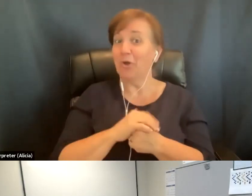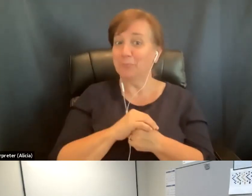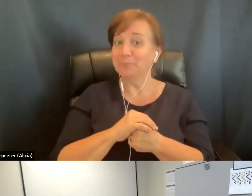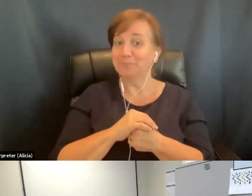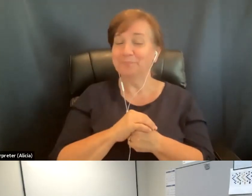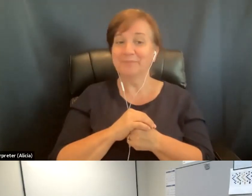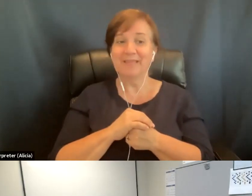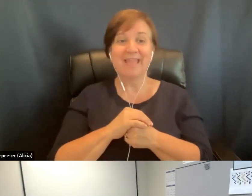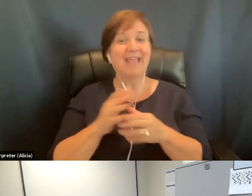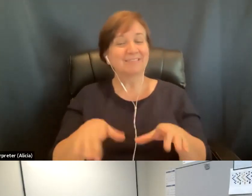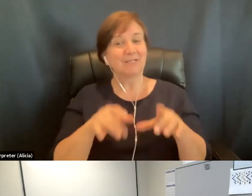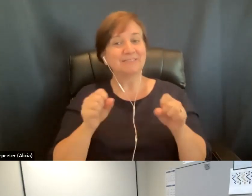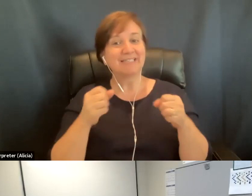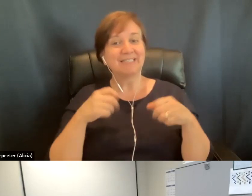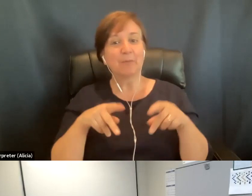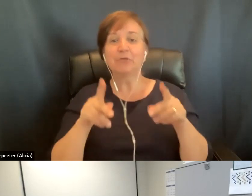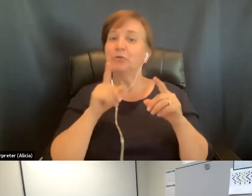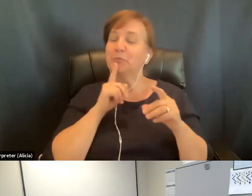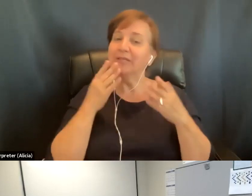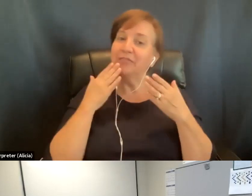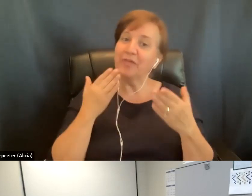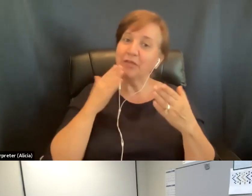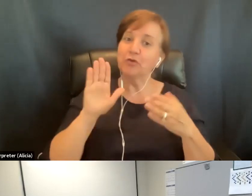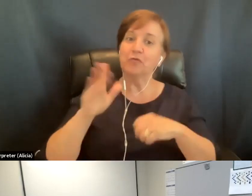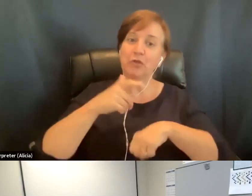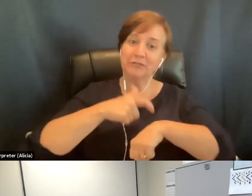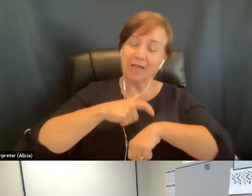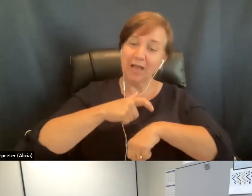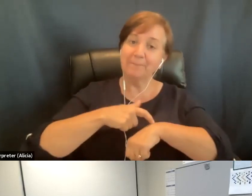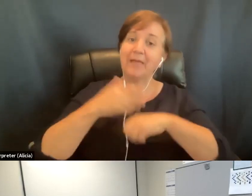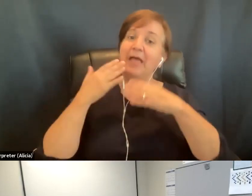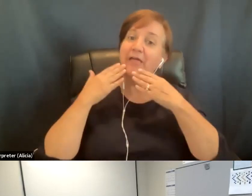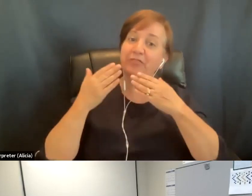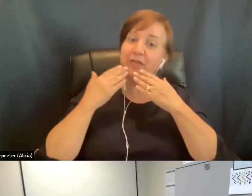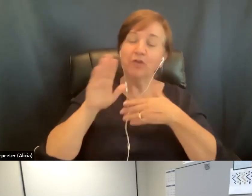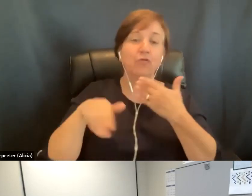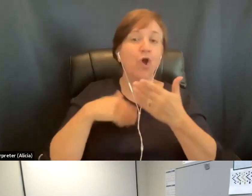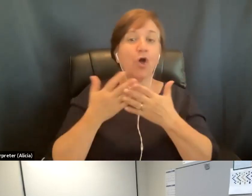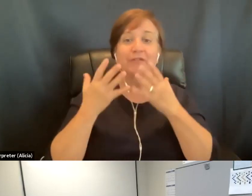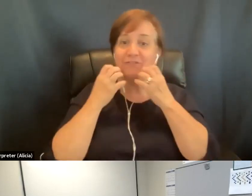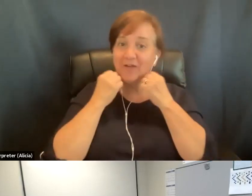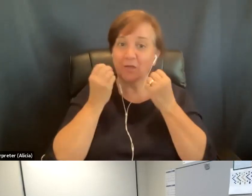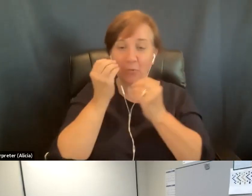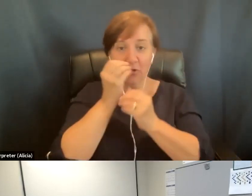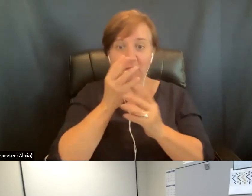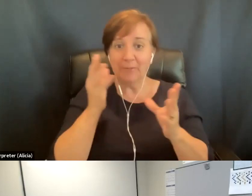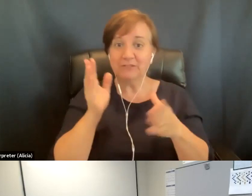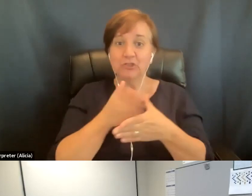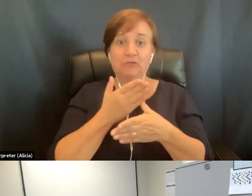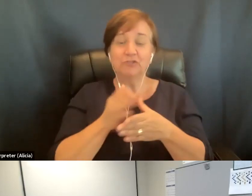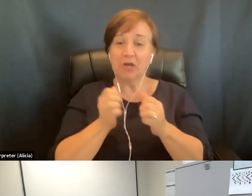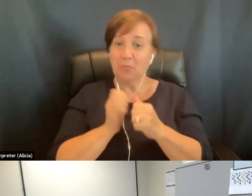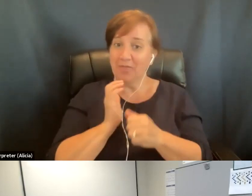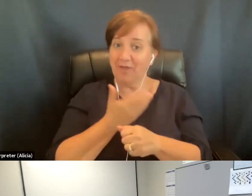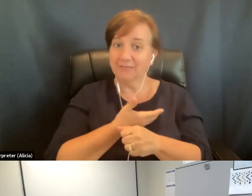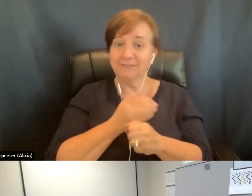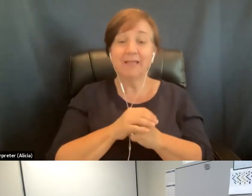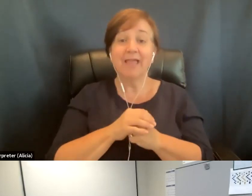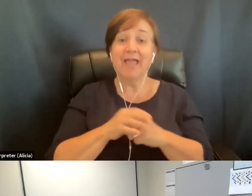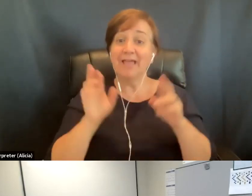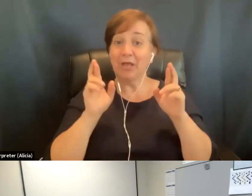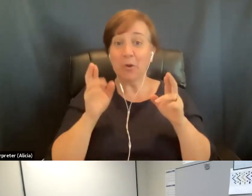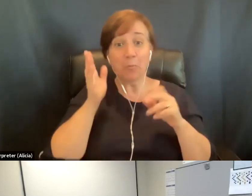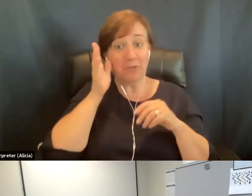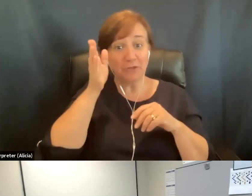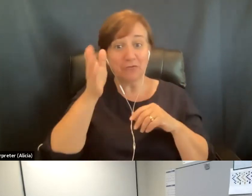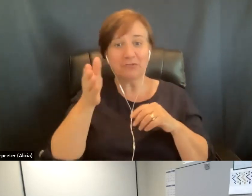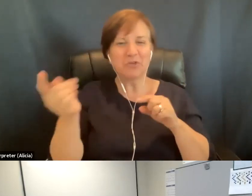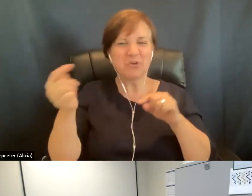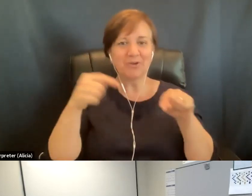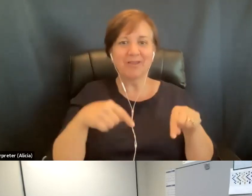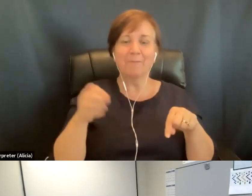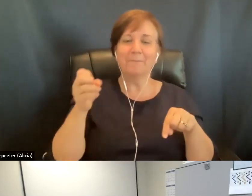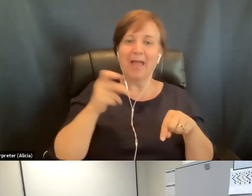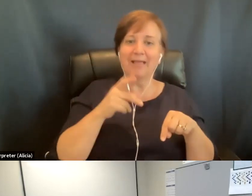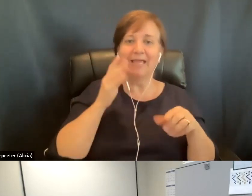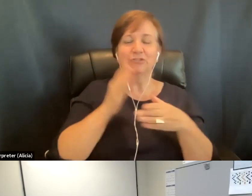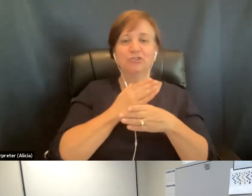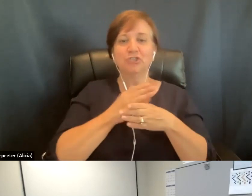Ram Subramaniam (He/him): take this opportunity to really, thank you for your time and thanks for all this valuable information that you have shared with us, and I hope, maybe someday in the future, you can still come back and share some more of this with us.